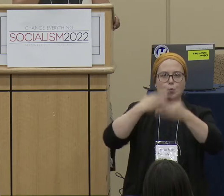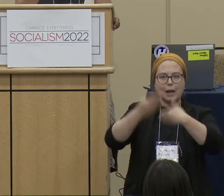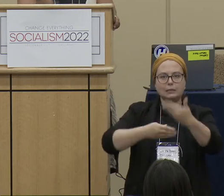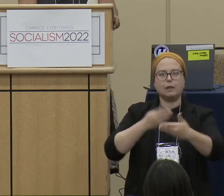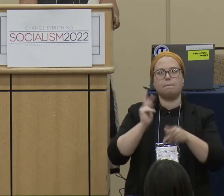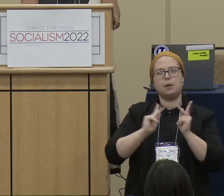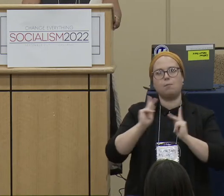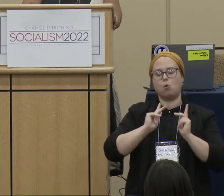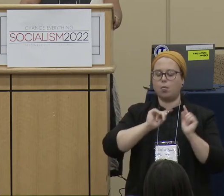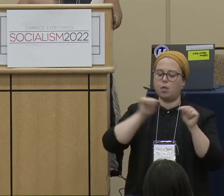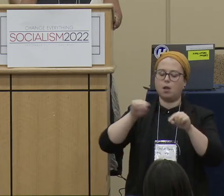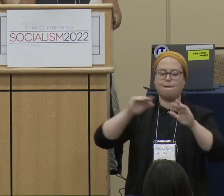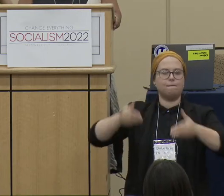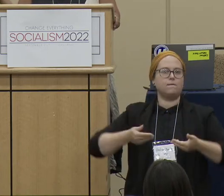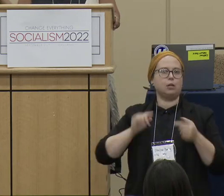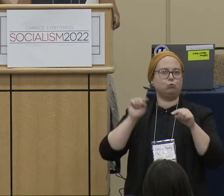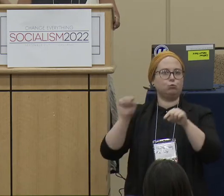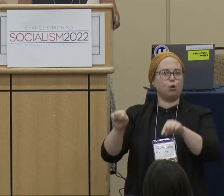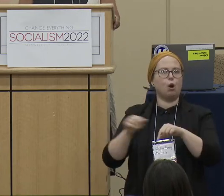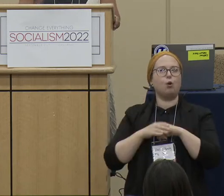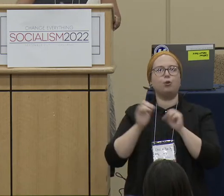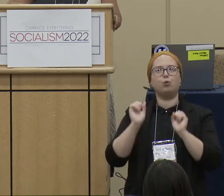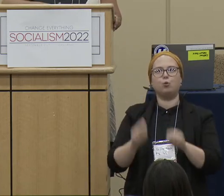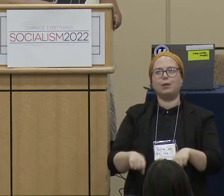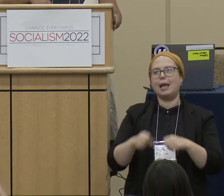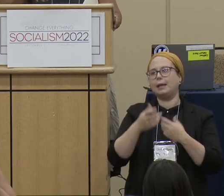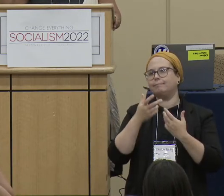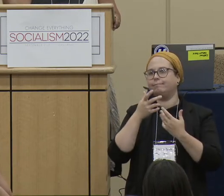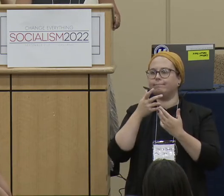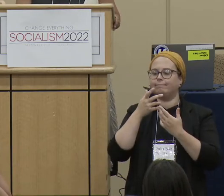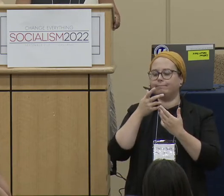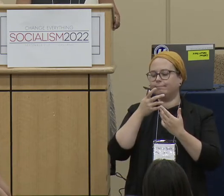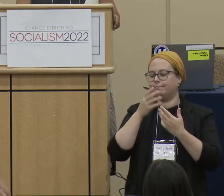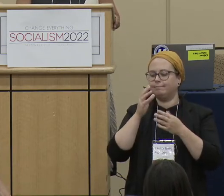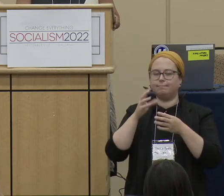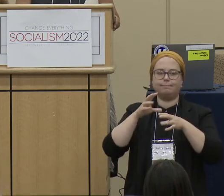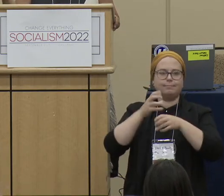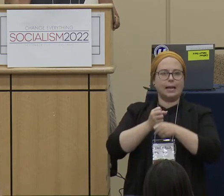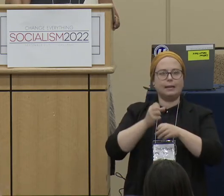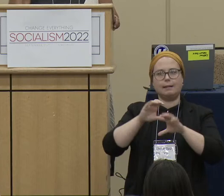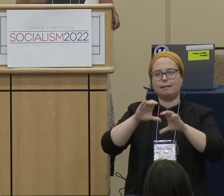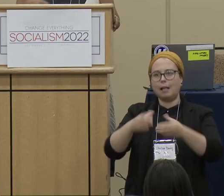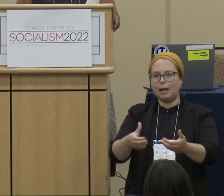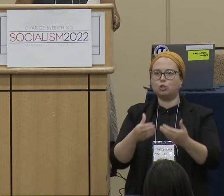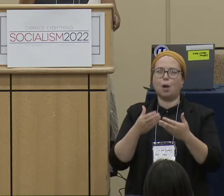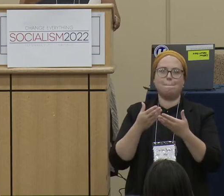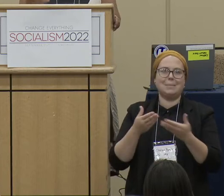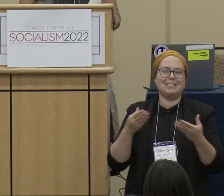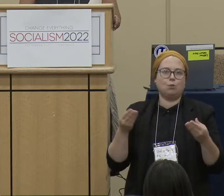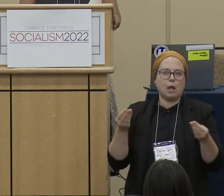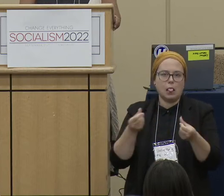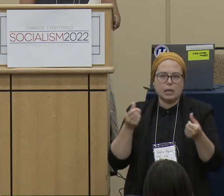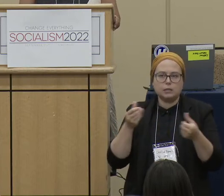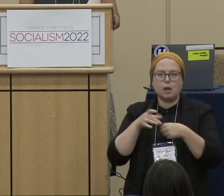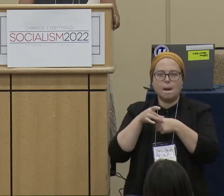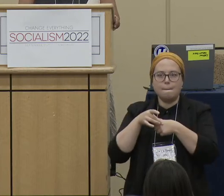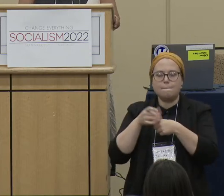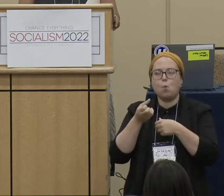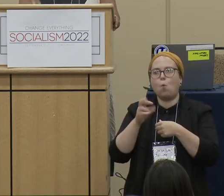all the progressive forces that they invite to come to that space. So, you can go there and take a class on dialectical